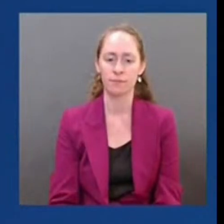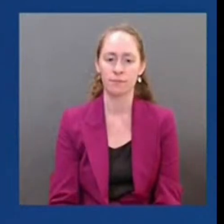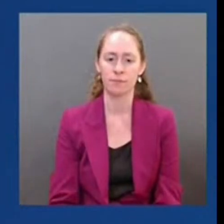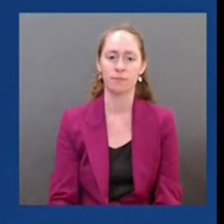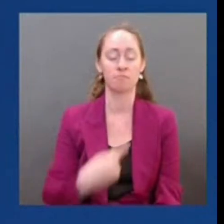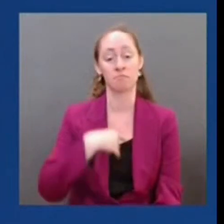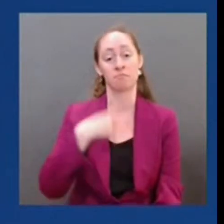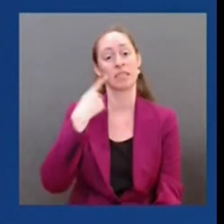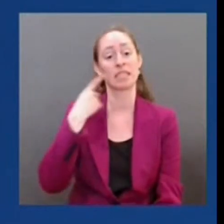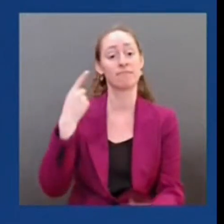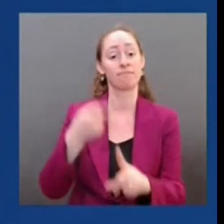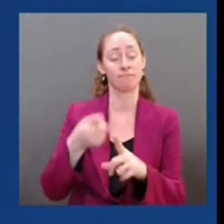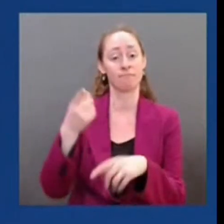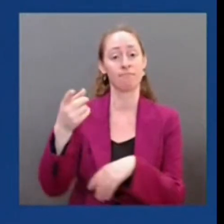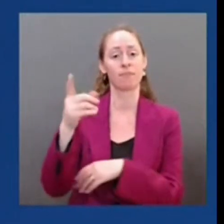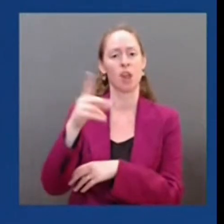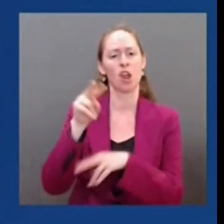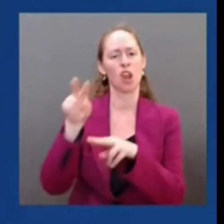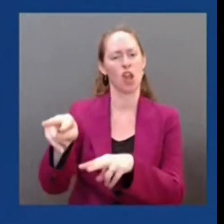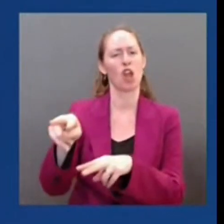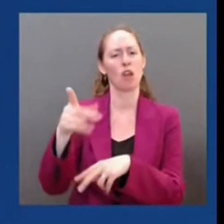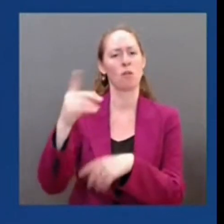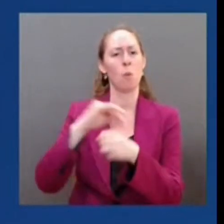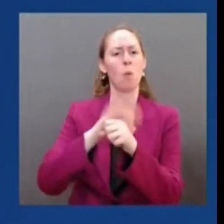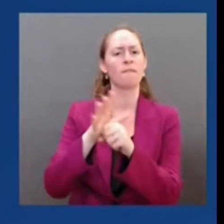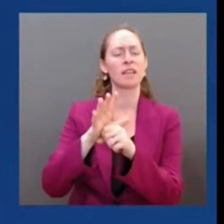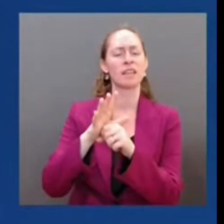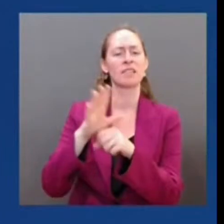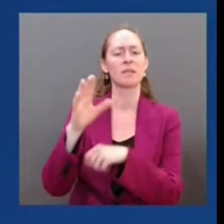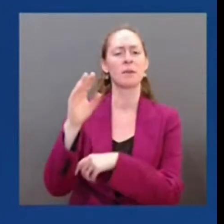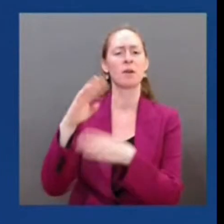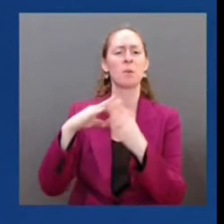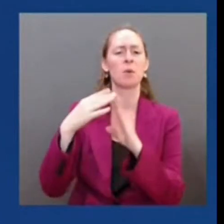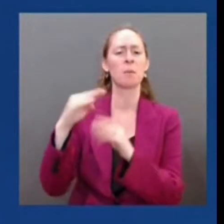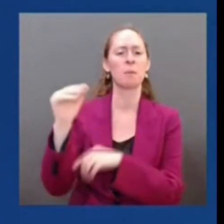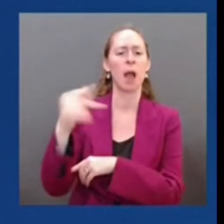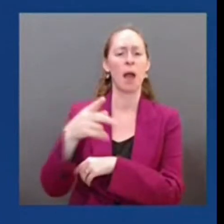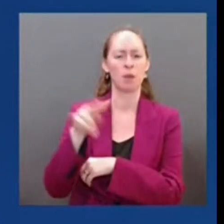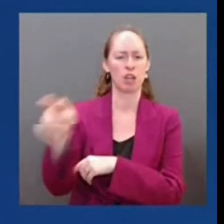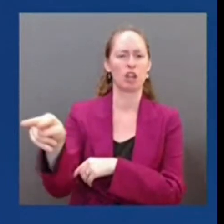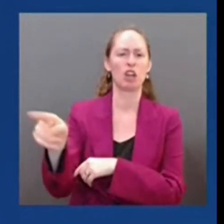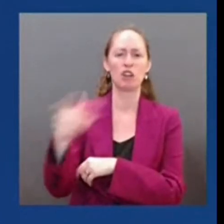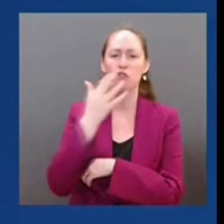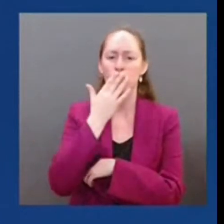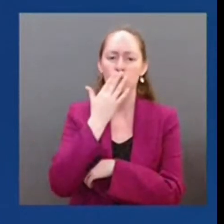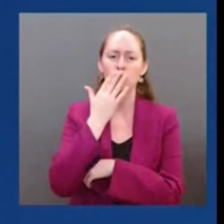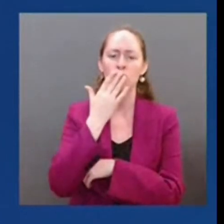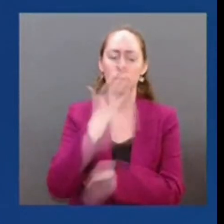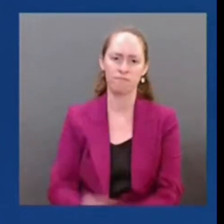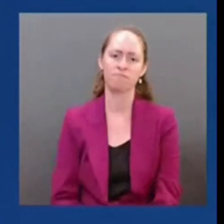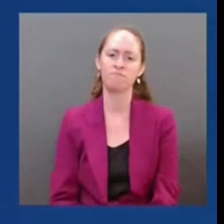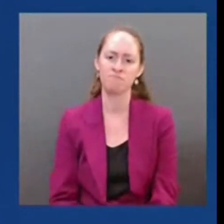RACHEL.